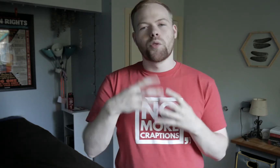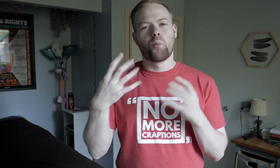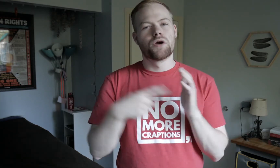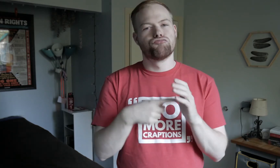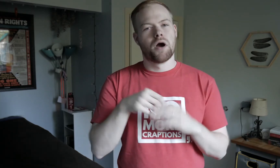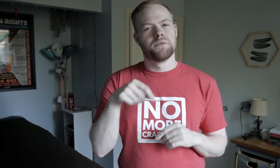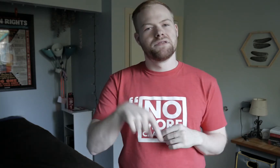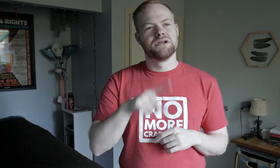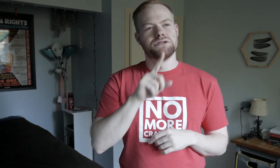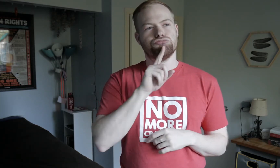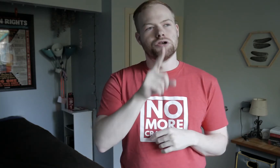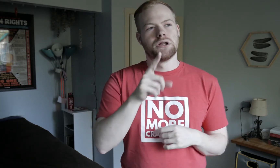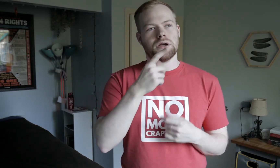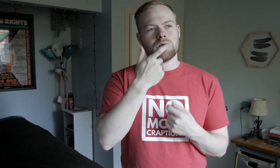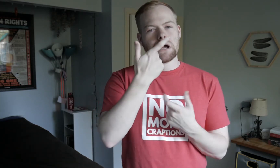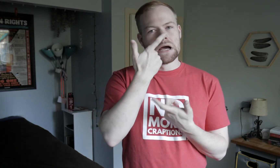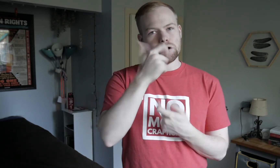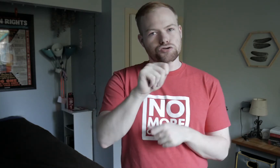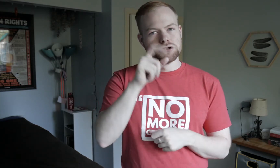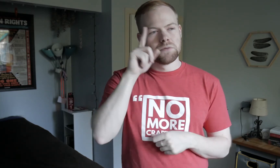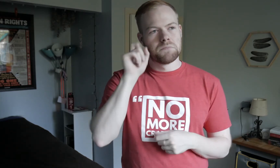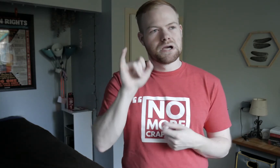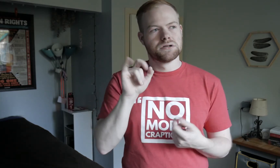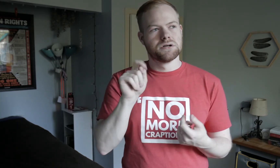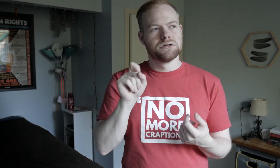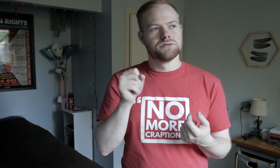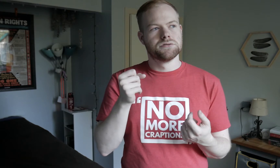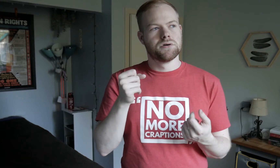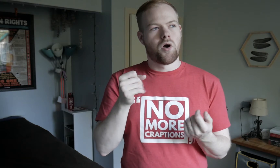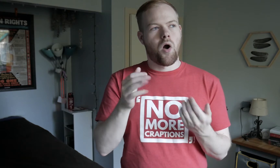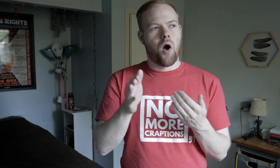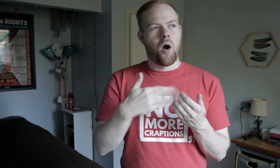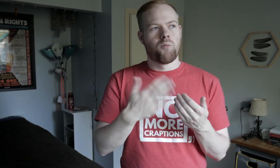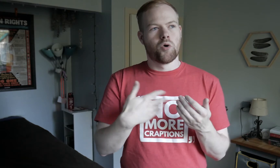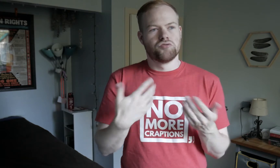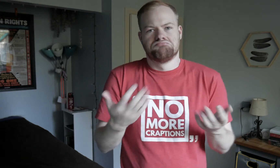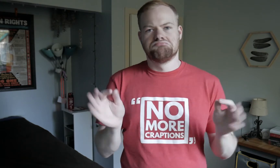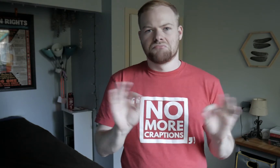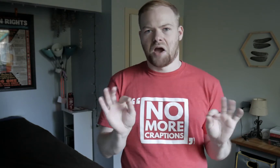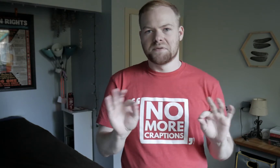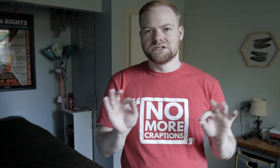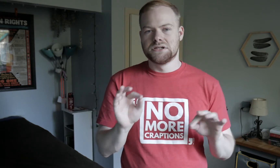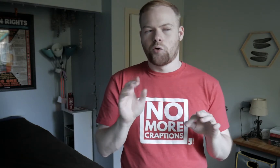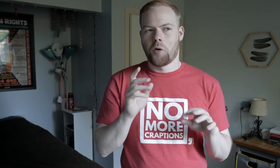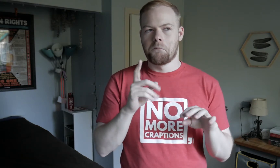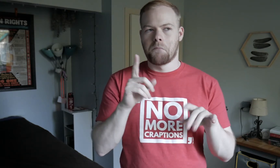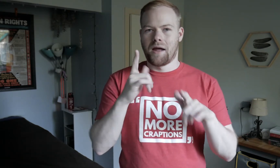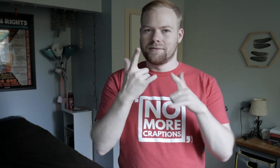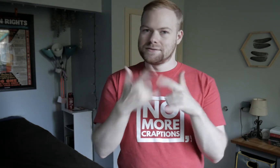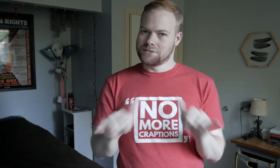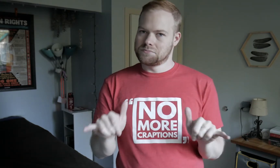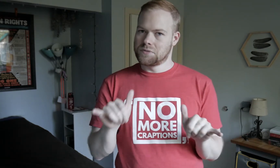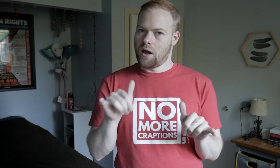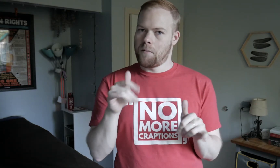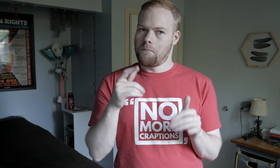The queer rep in this is really interesting, because it’s almost not a big deal, but at the same time,